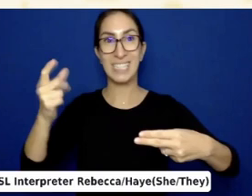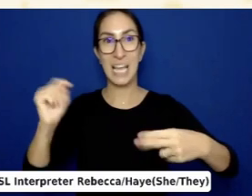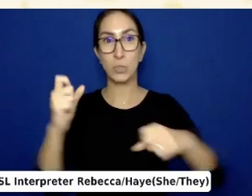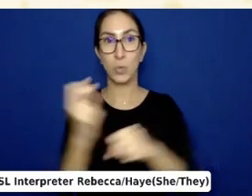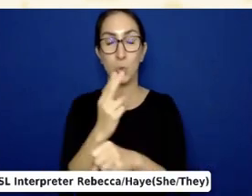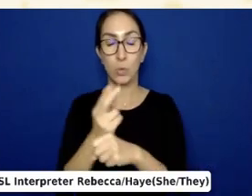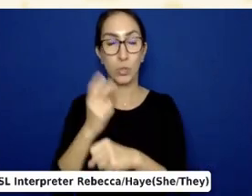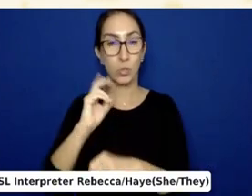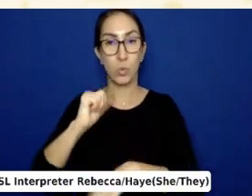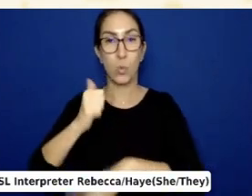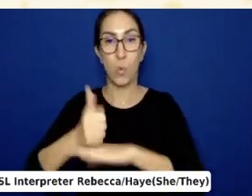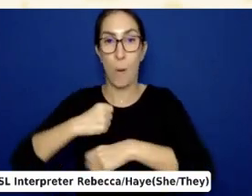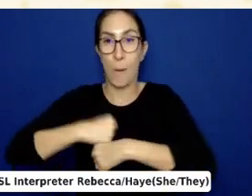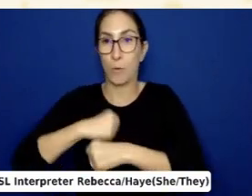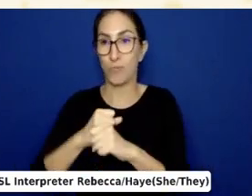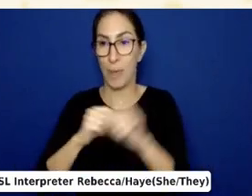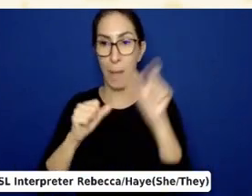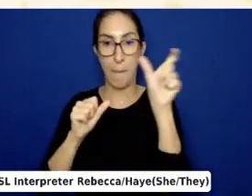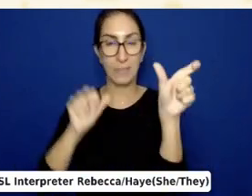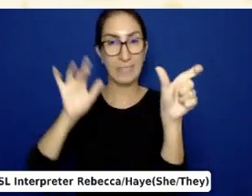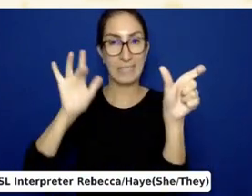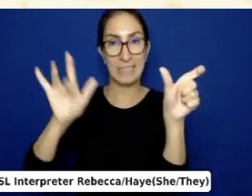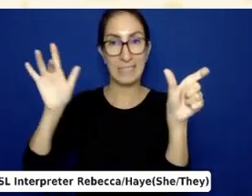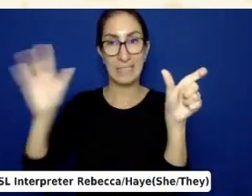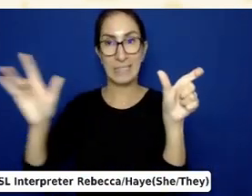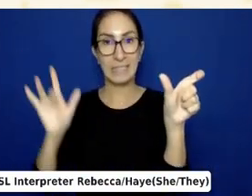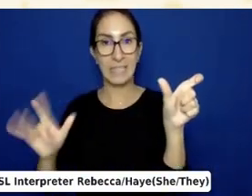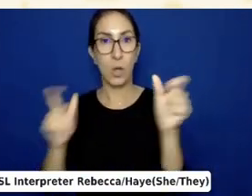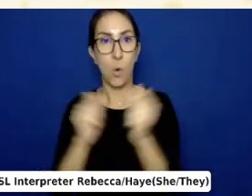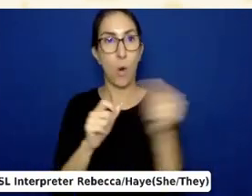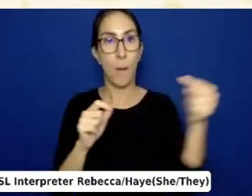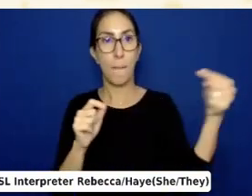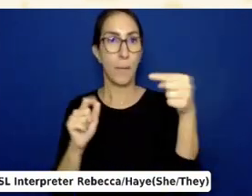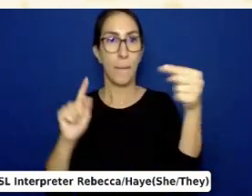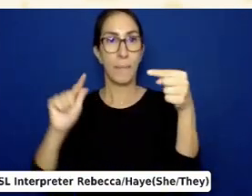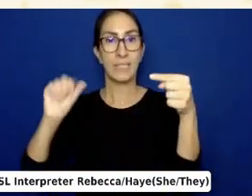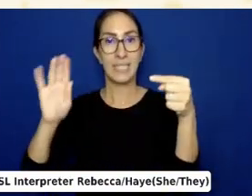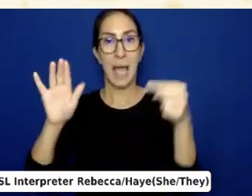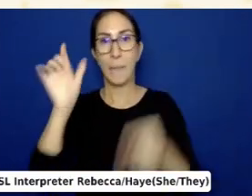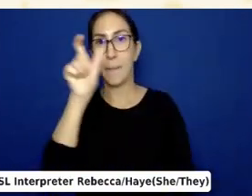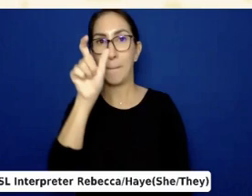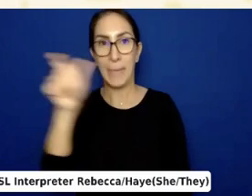or tab panels or to call some actions, et cetera